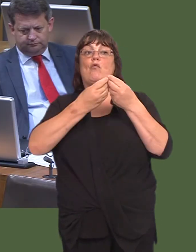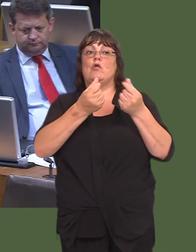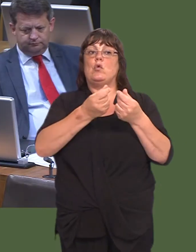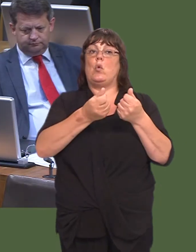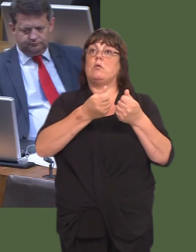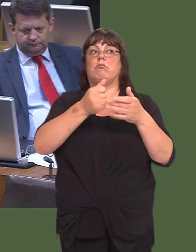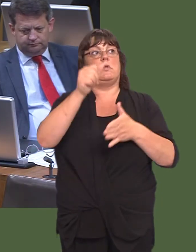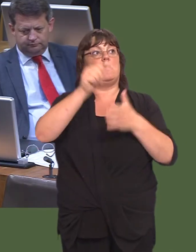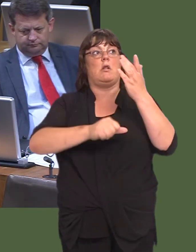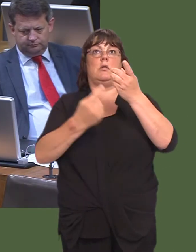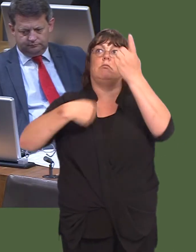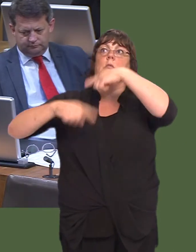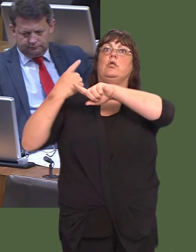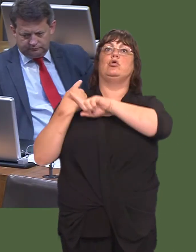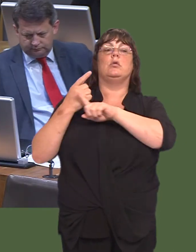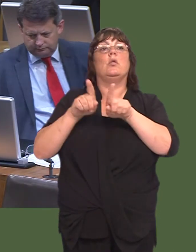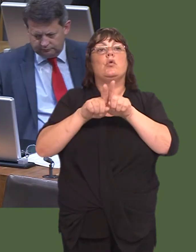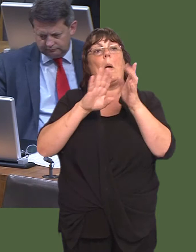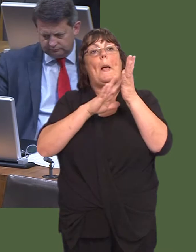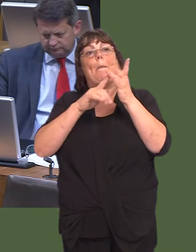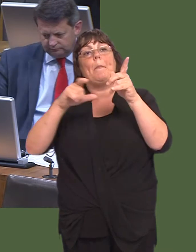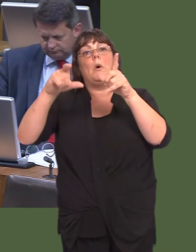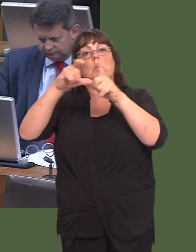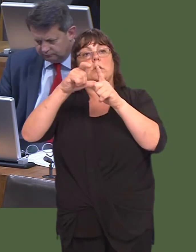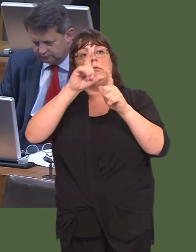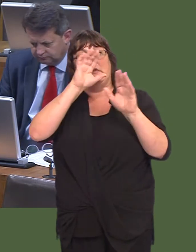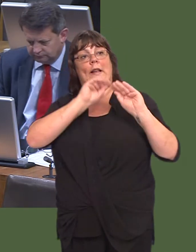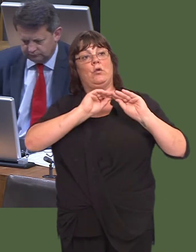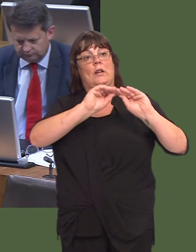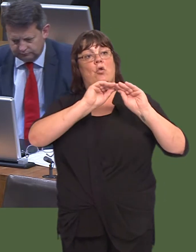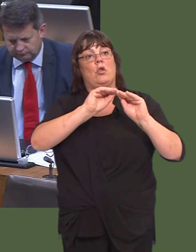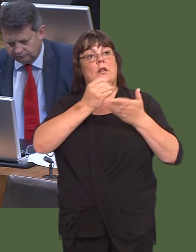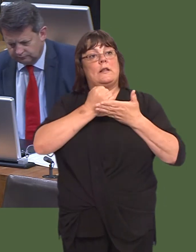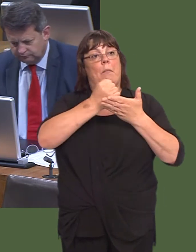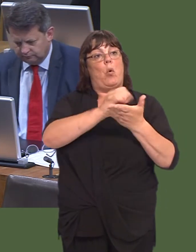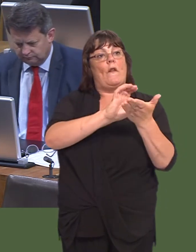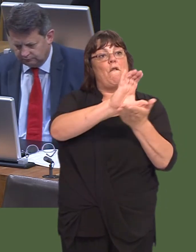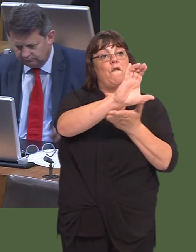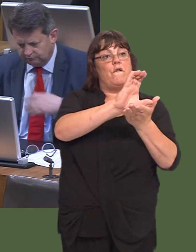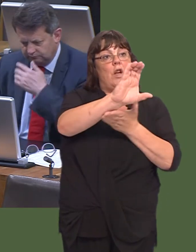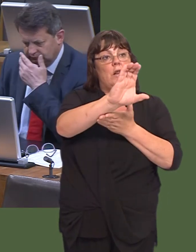was launched at the end of last year. In addition, the MOD has operated the education support fund, although we understand that